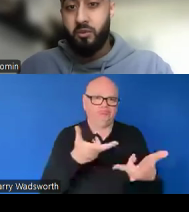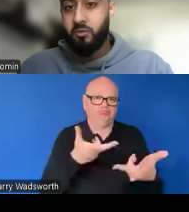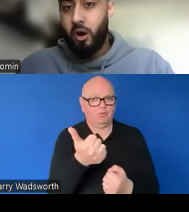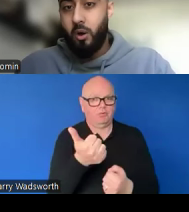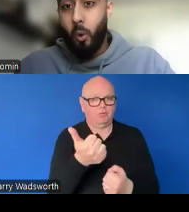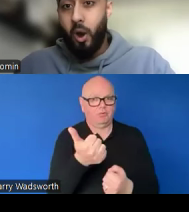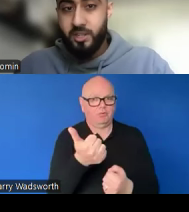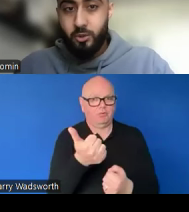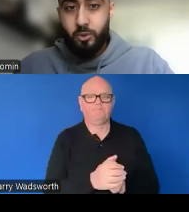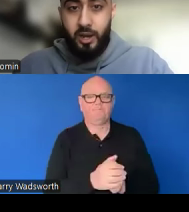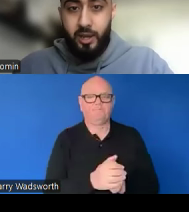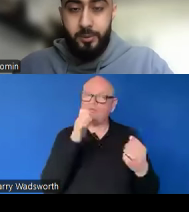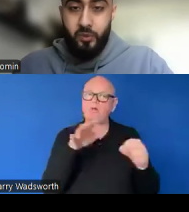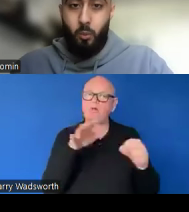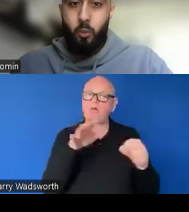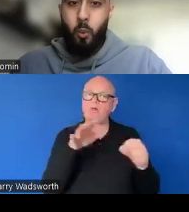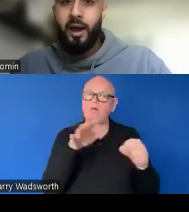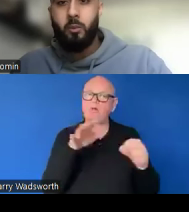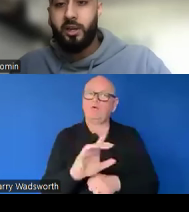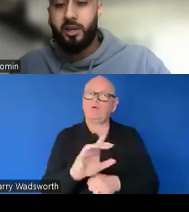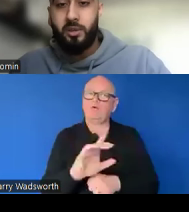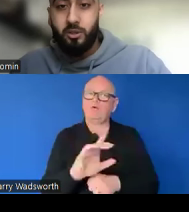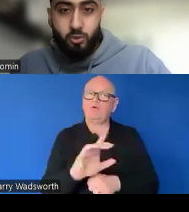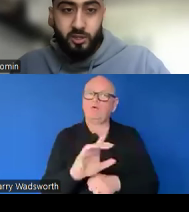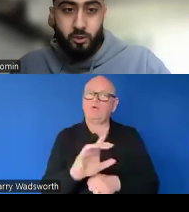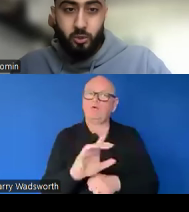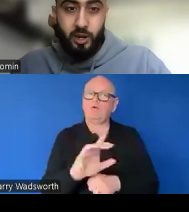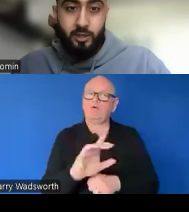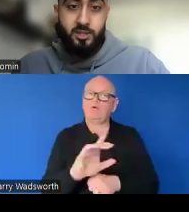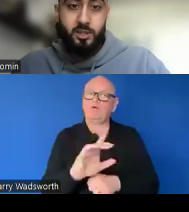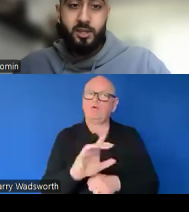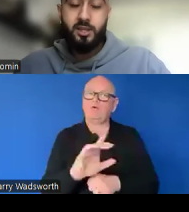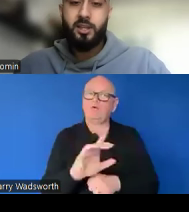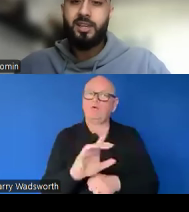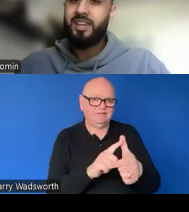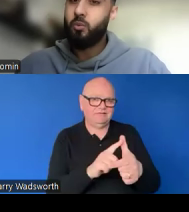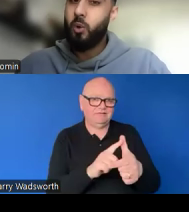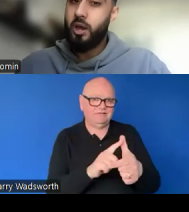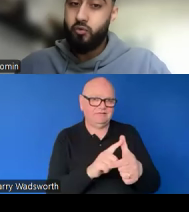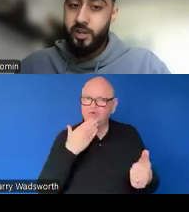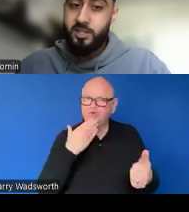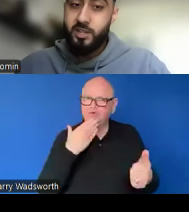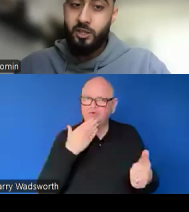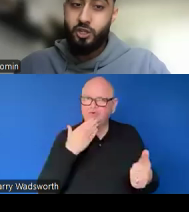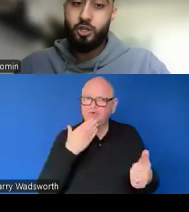We've got what is a Google Ad? Why we're going to be using Google Ads? Keyword research,